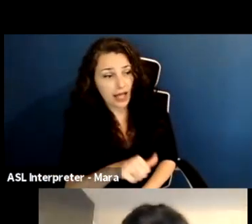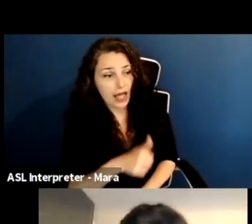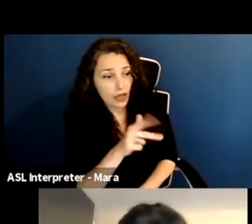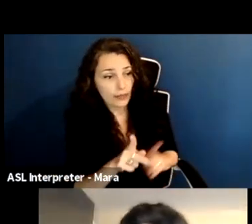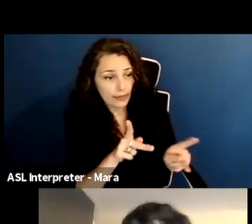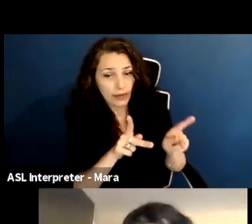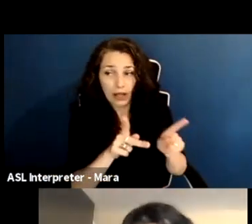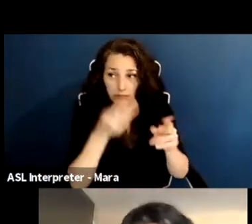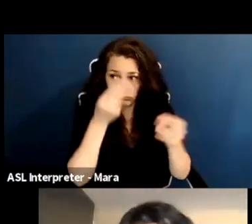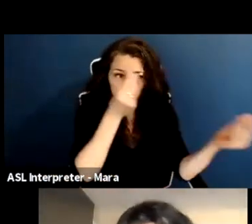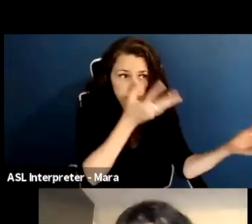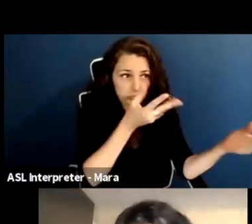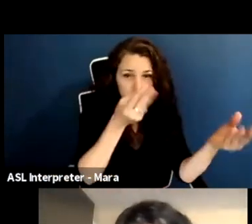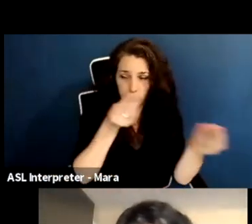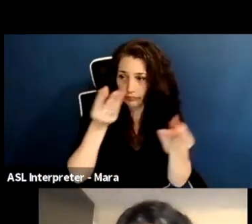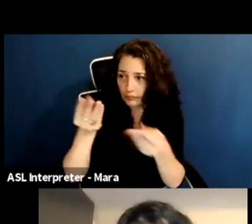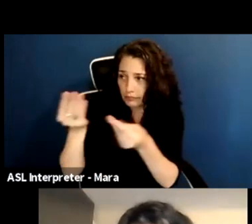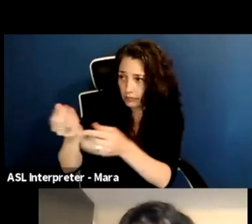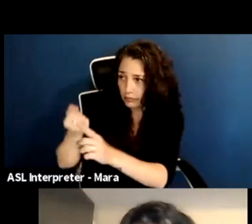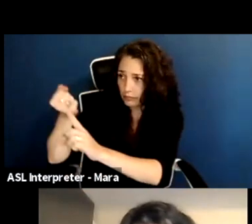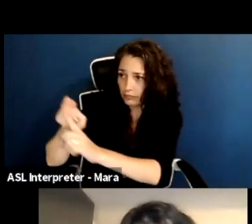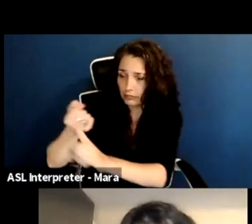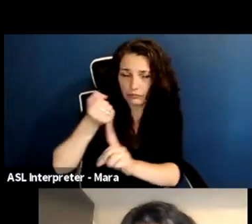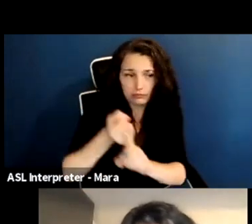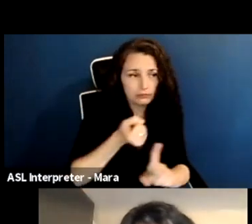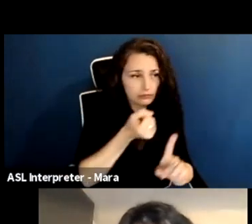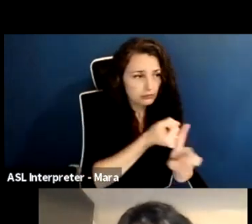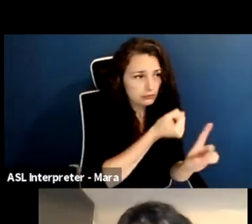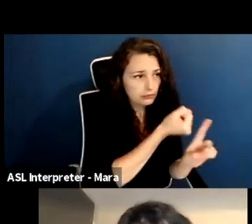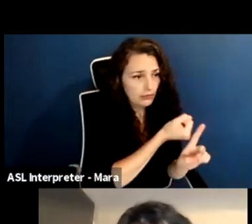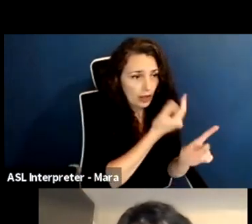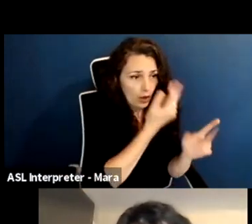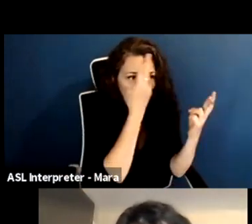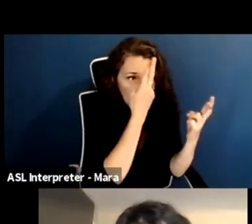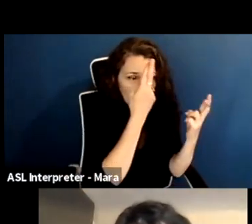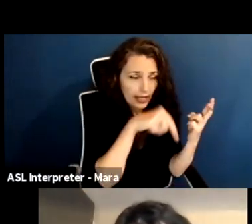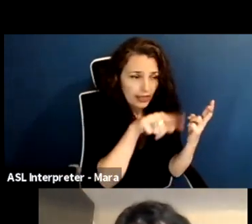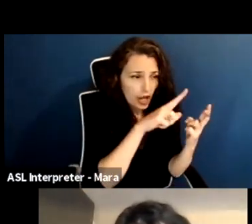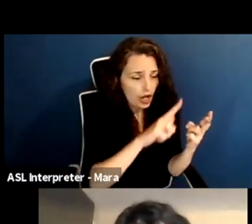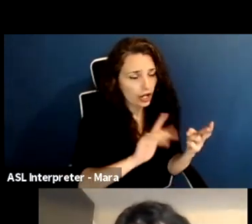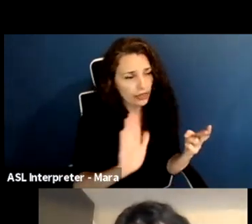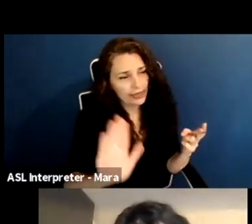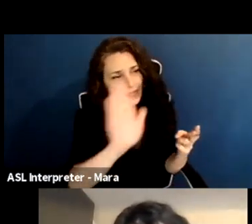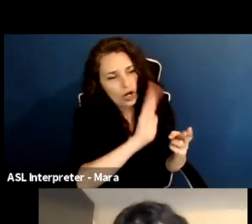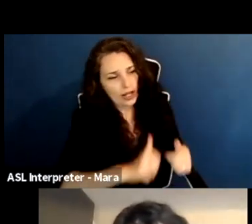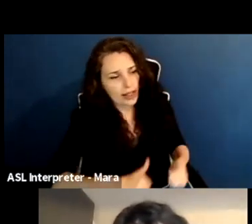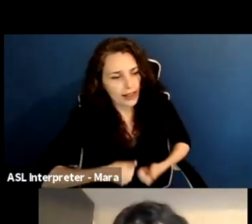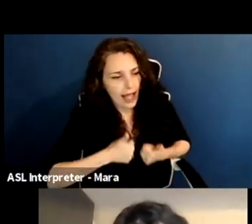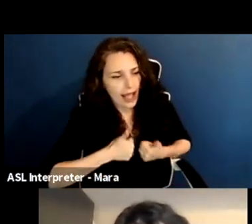knowing that I'm not only making their lives, helping make their lives better but I'm also helping them